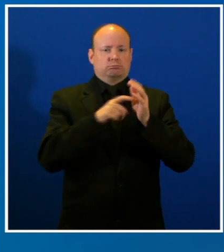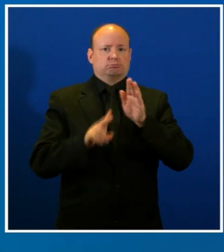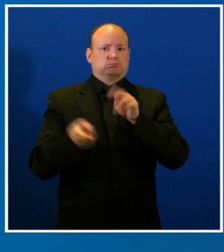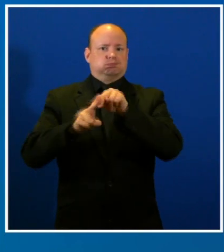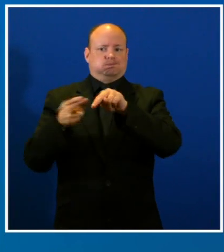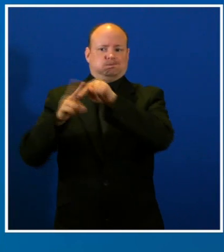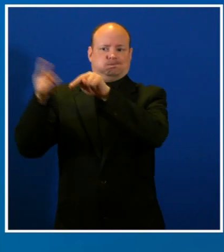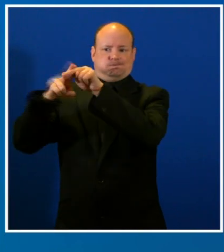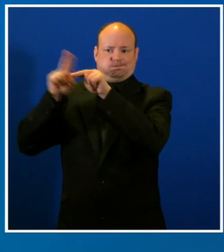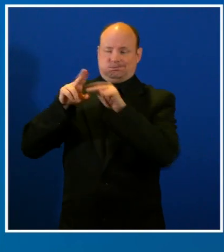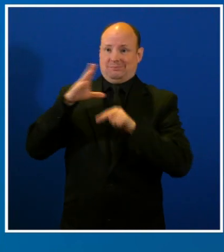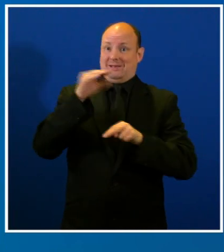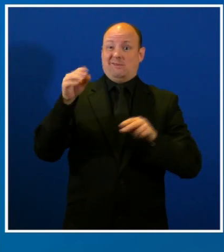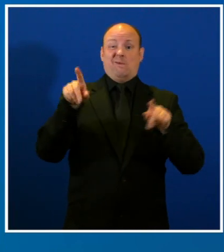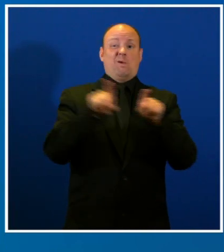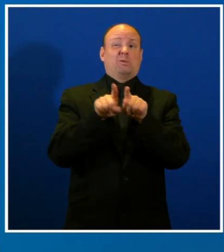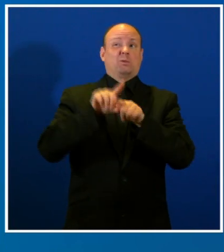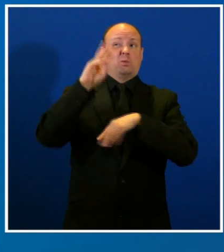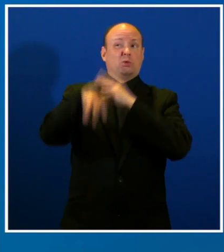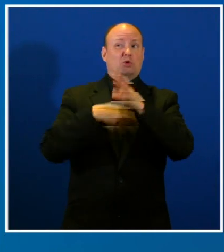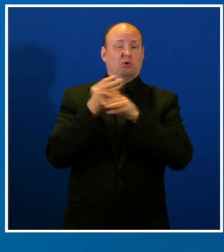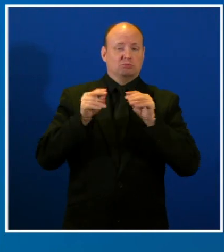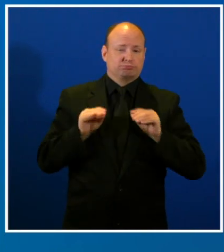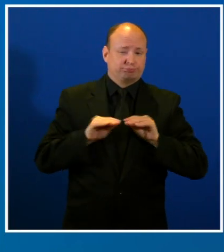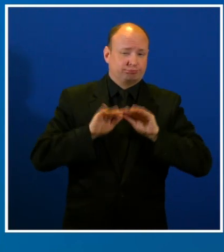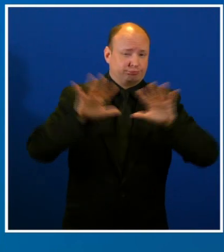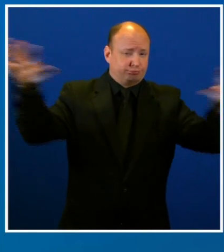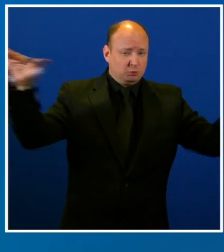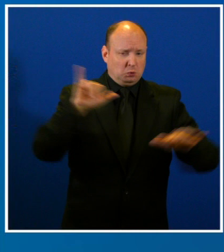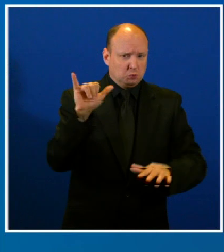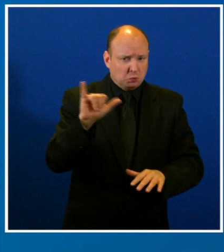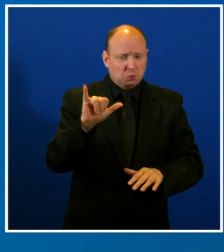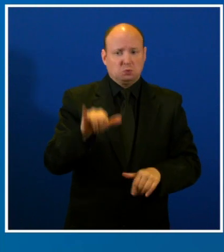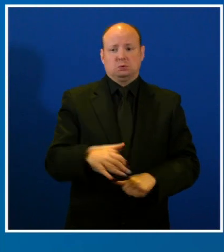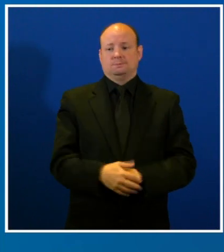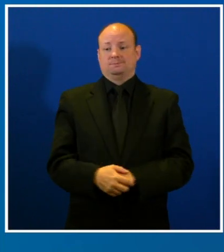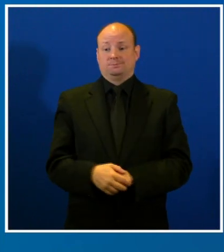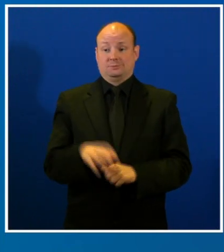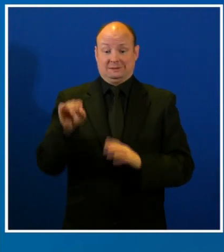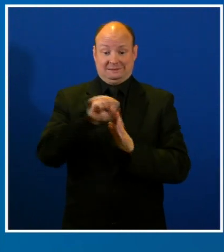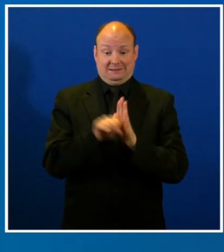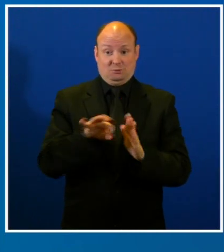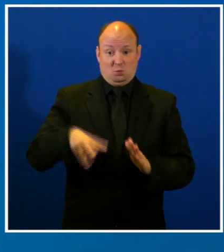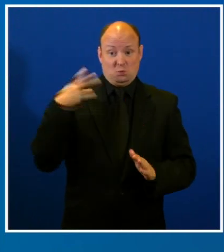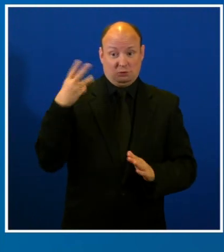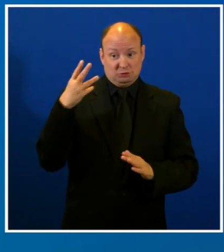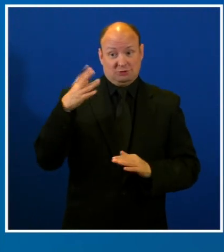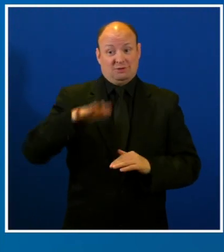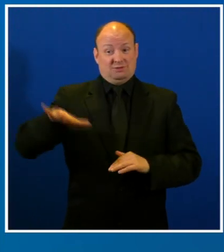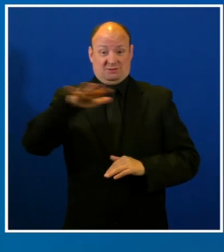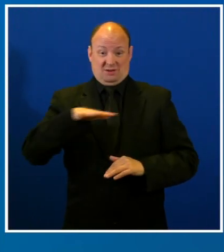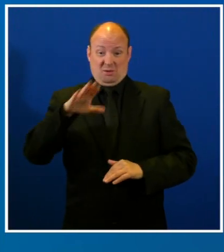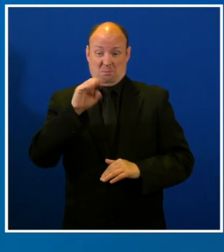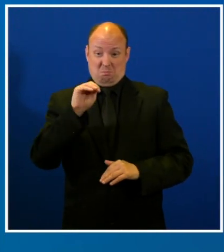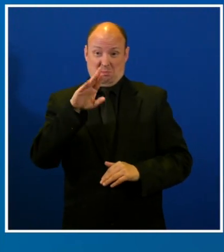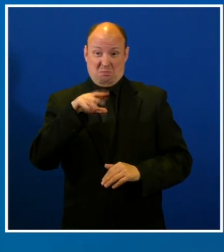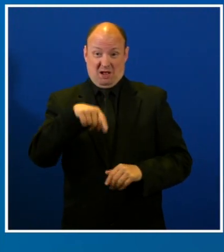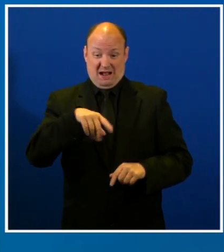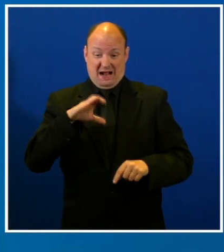And according to the metrics established by the state of Washington, Clark County remains firmly in a high risk category